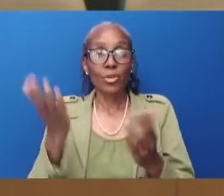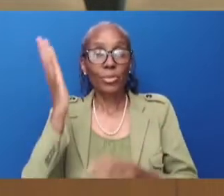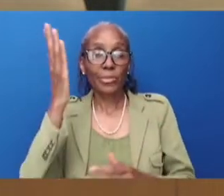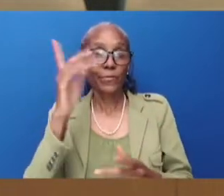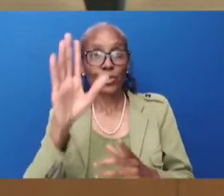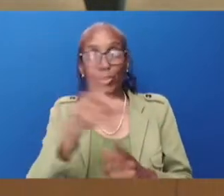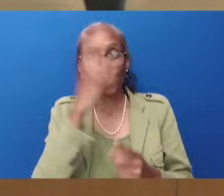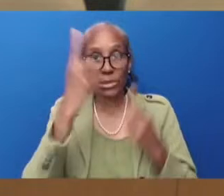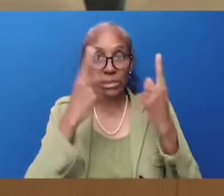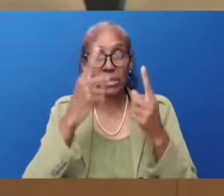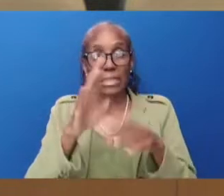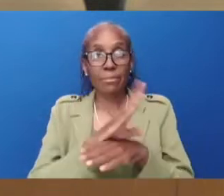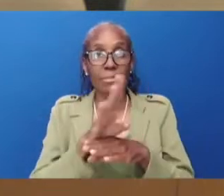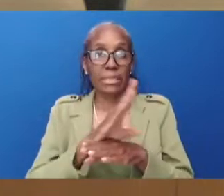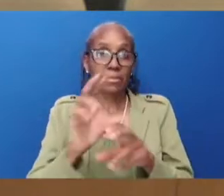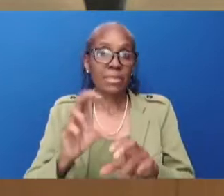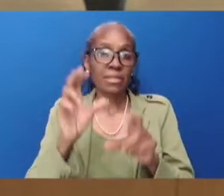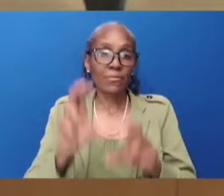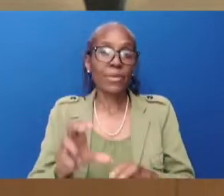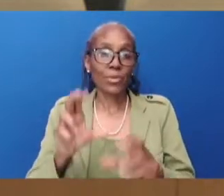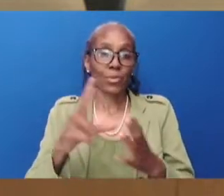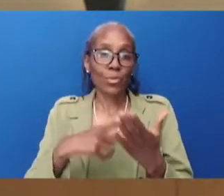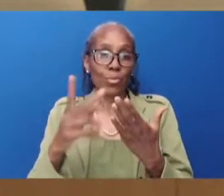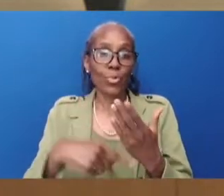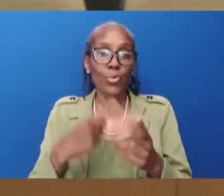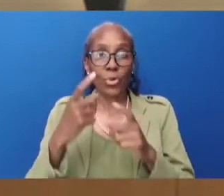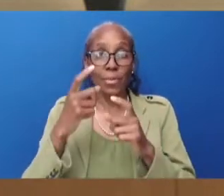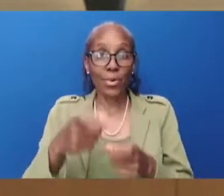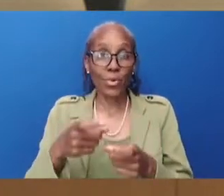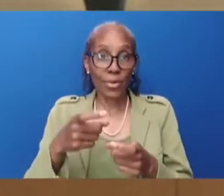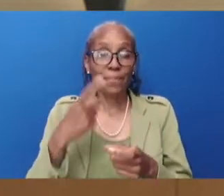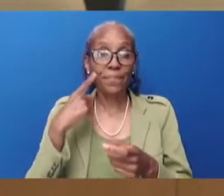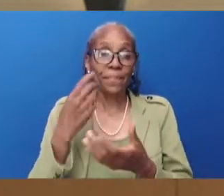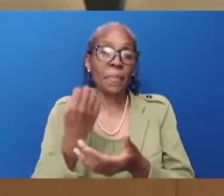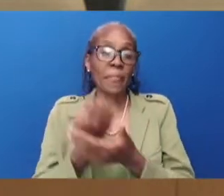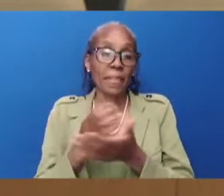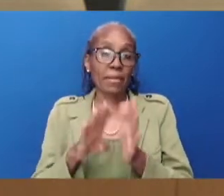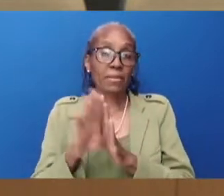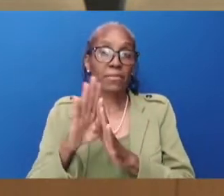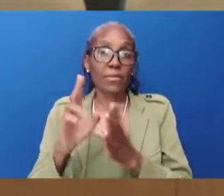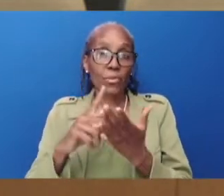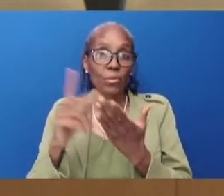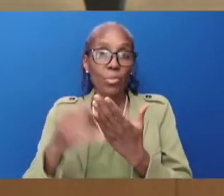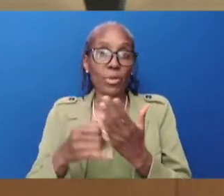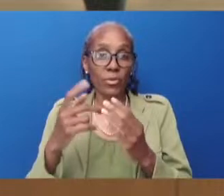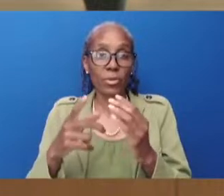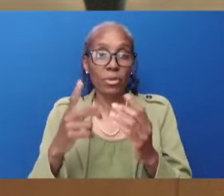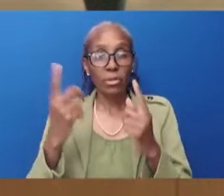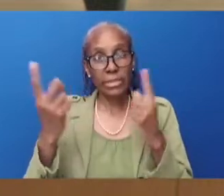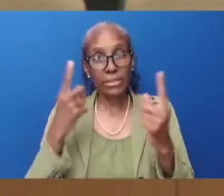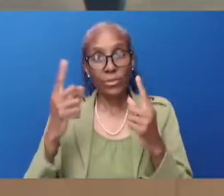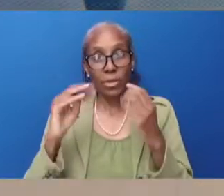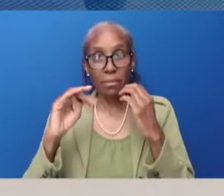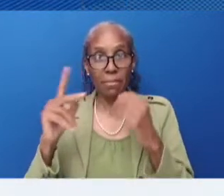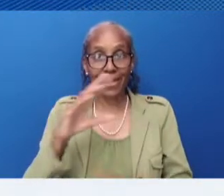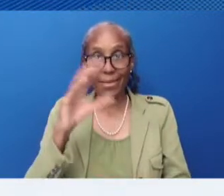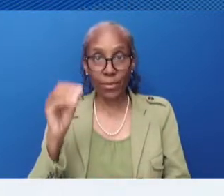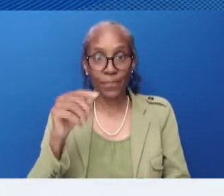OF COUNTY DEVELOPMENT AND I'M HERE TO PRESENT FOR YOUR